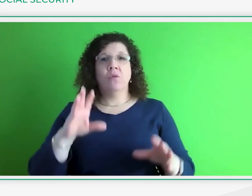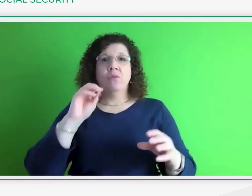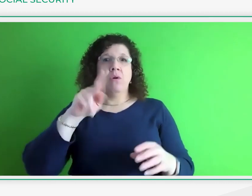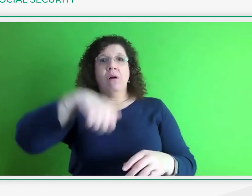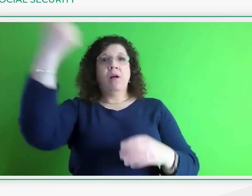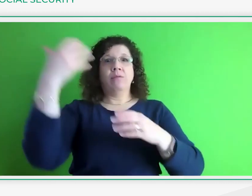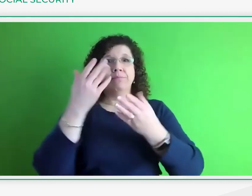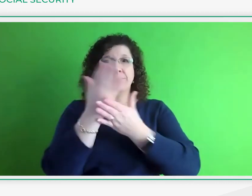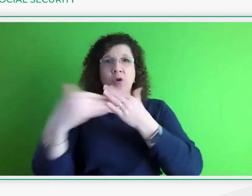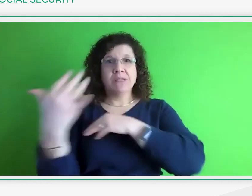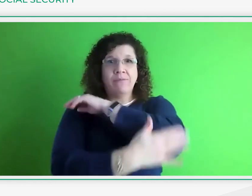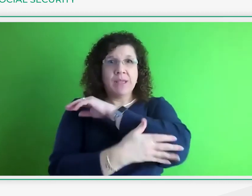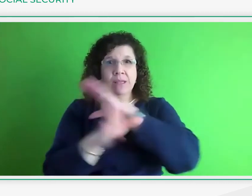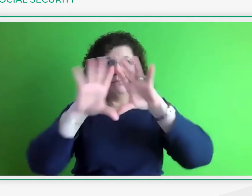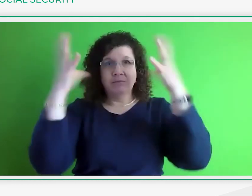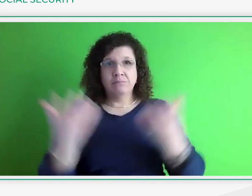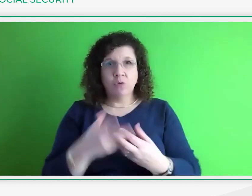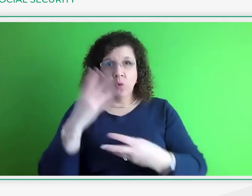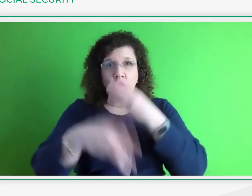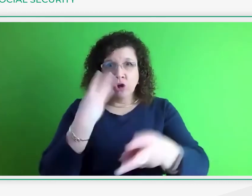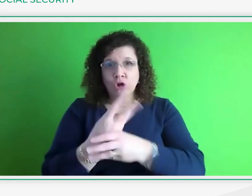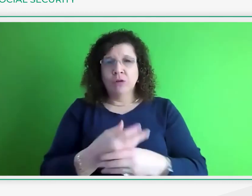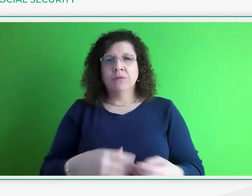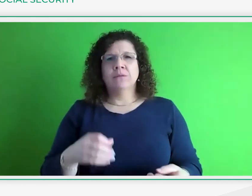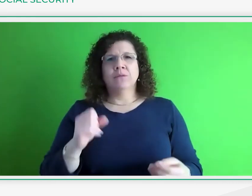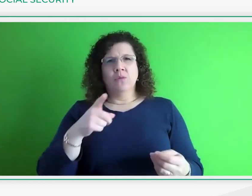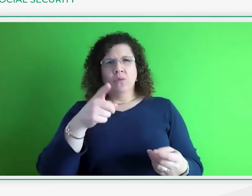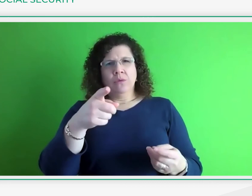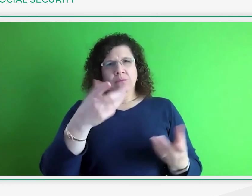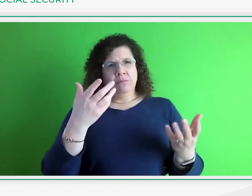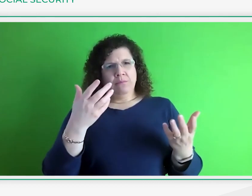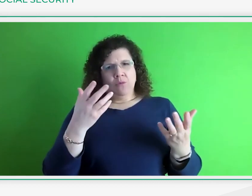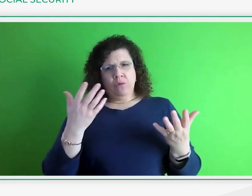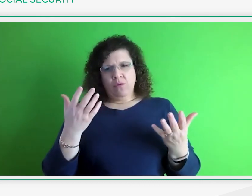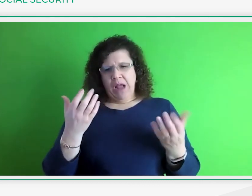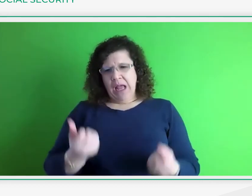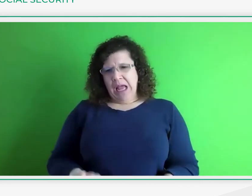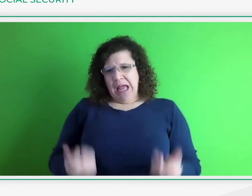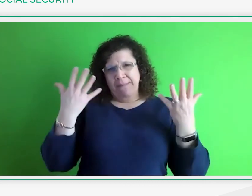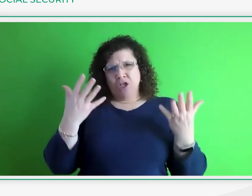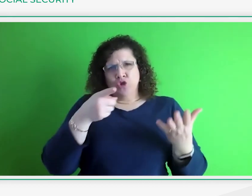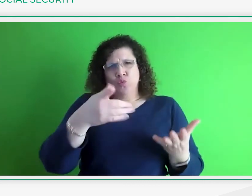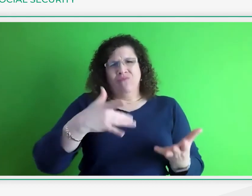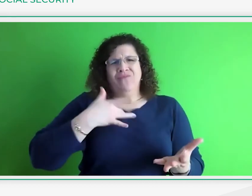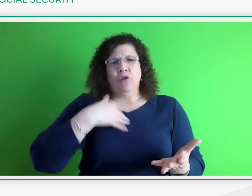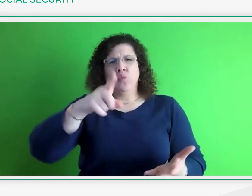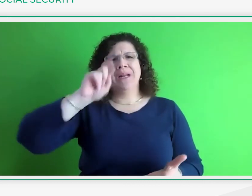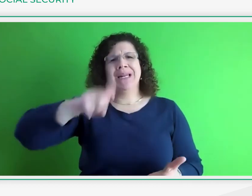Europe, another part of the world, or different continents.